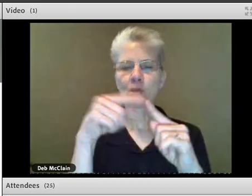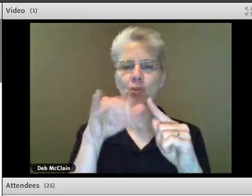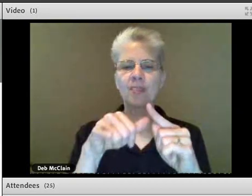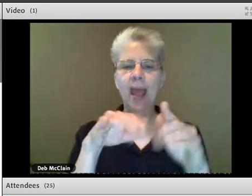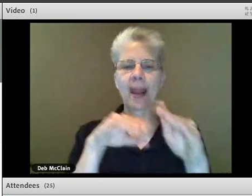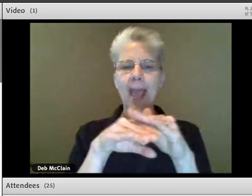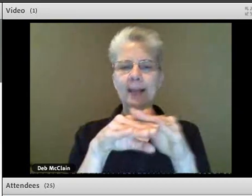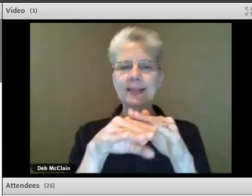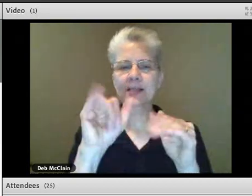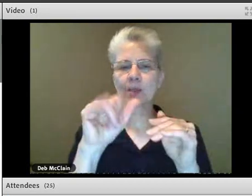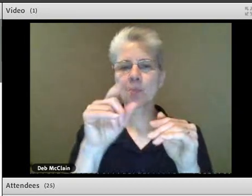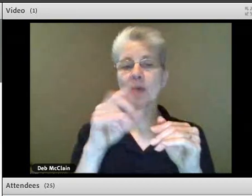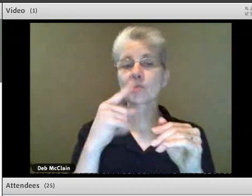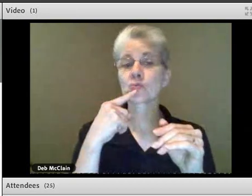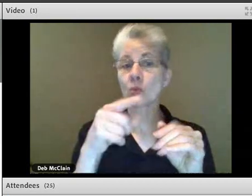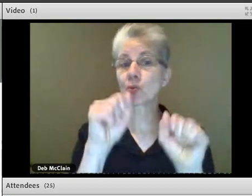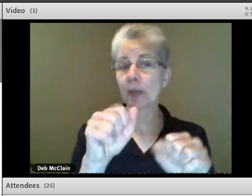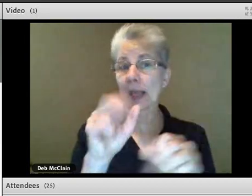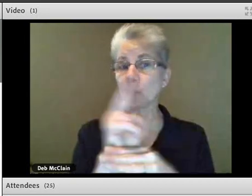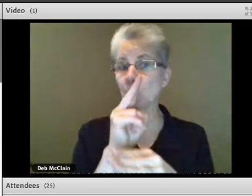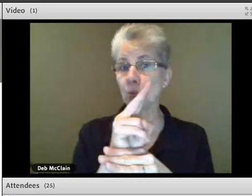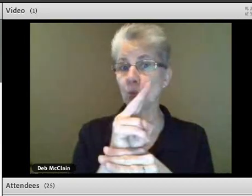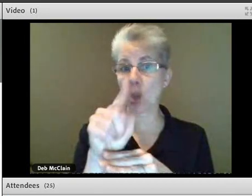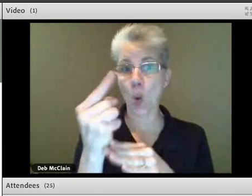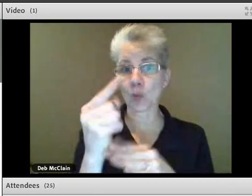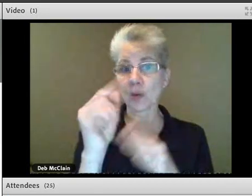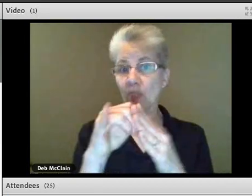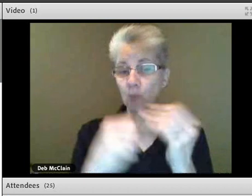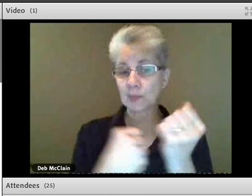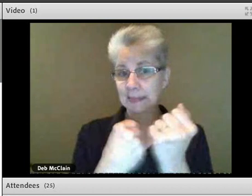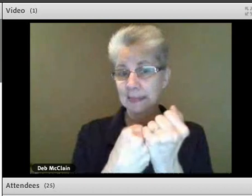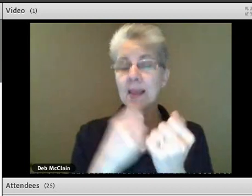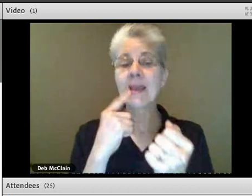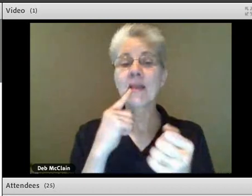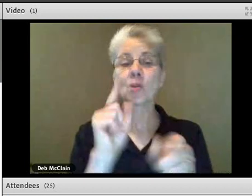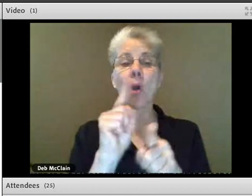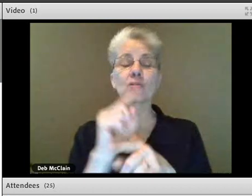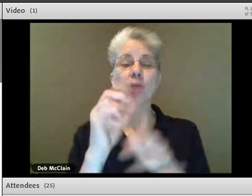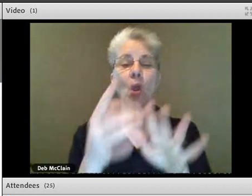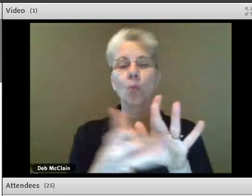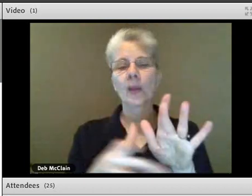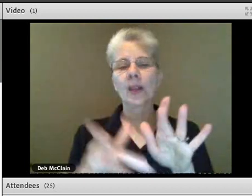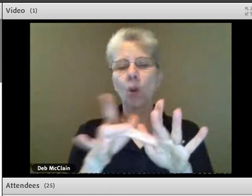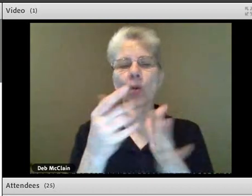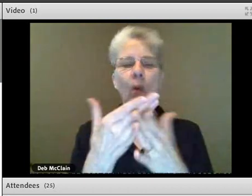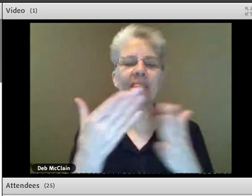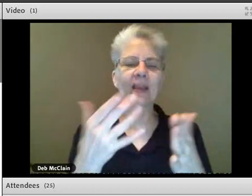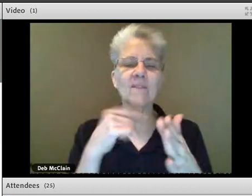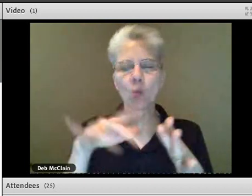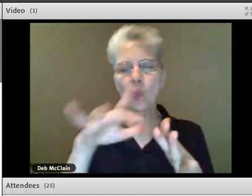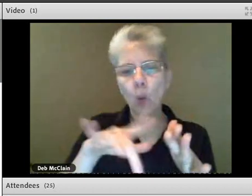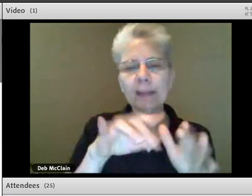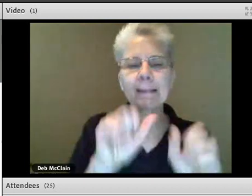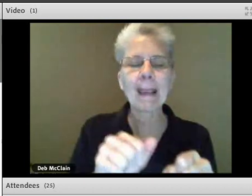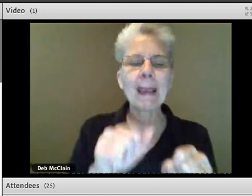is told you were allowed to use, and then it'll also record webcam if you want.